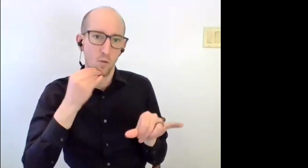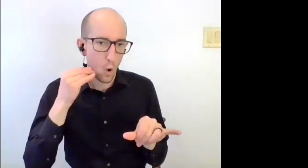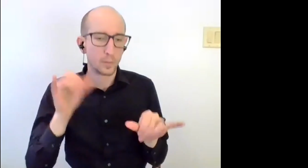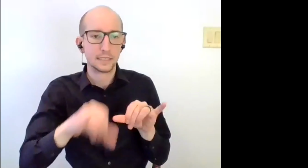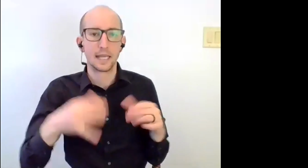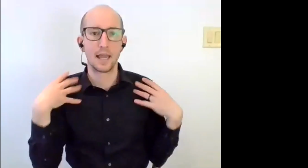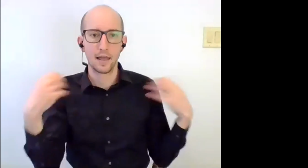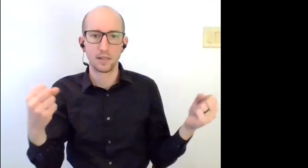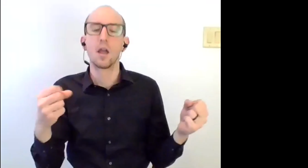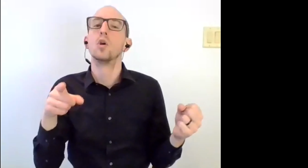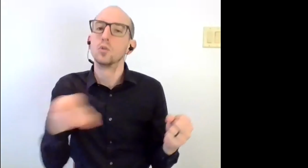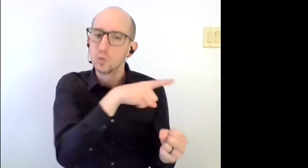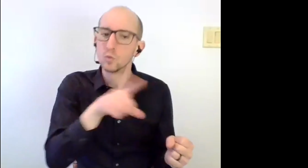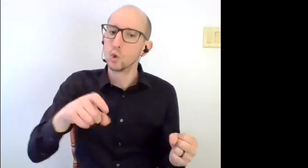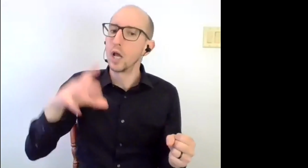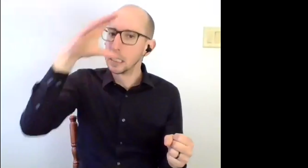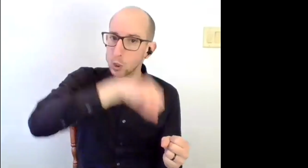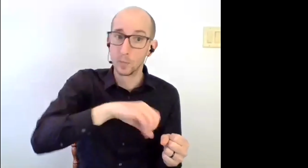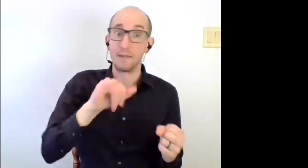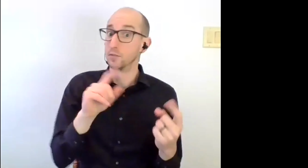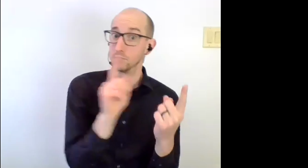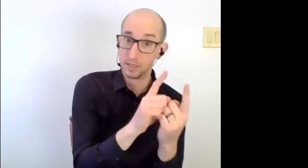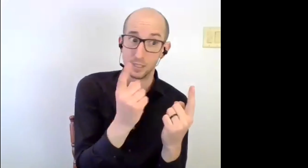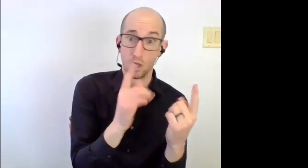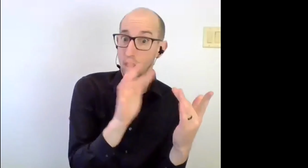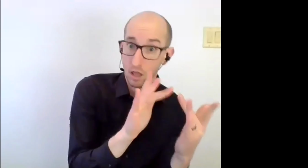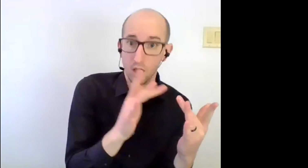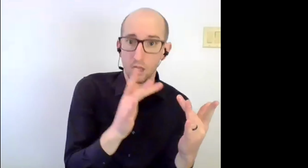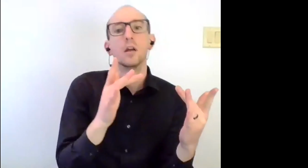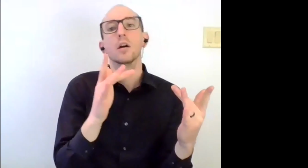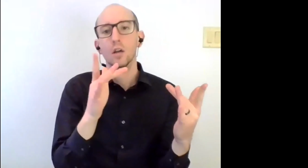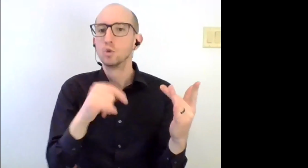governor issued his stay home stay healthy, you should